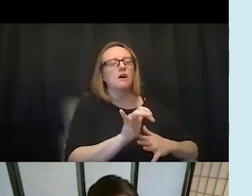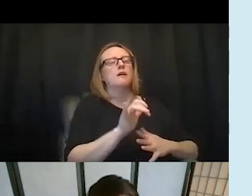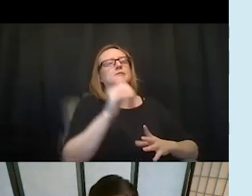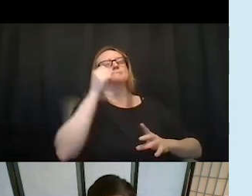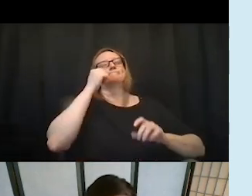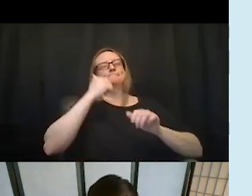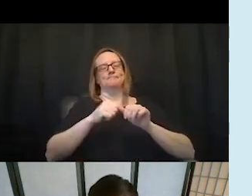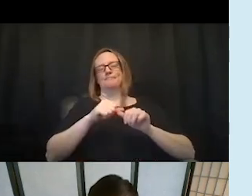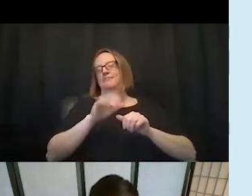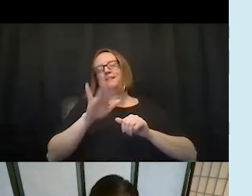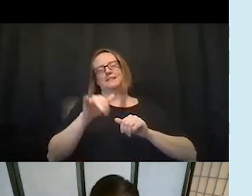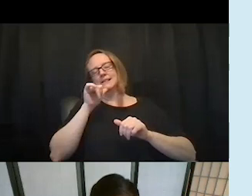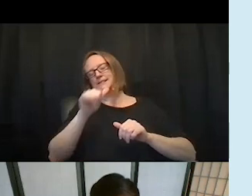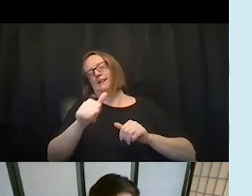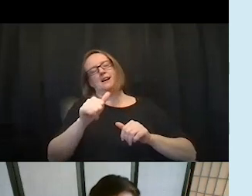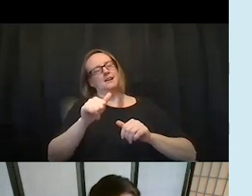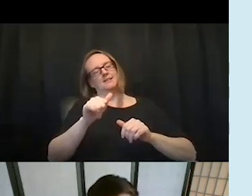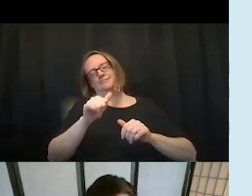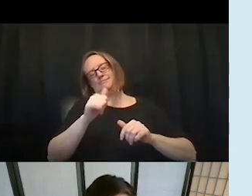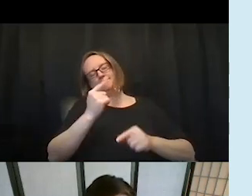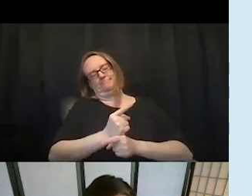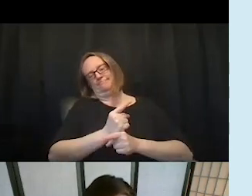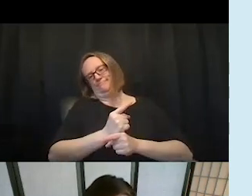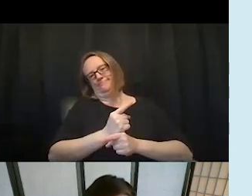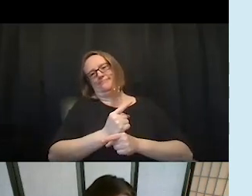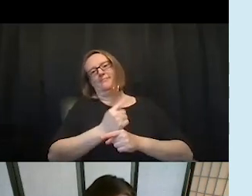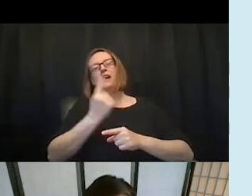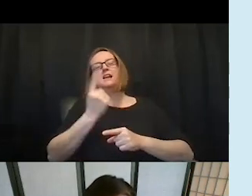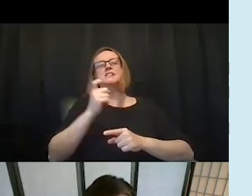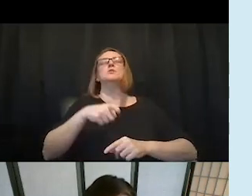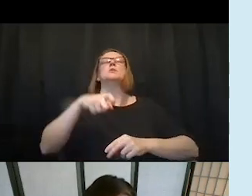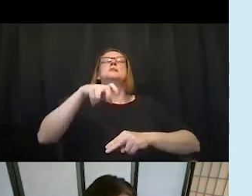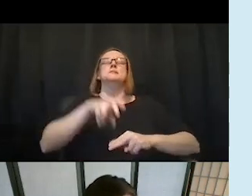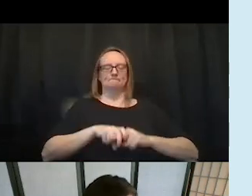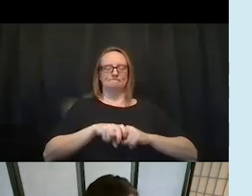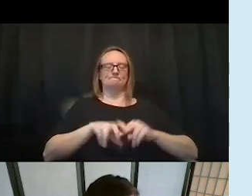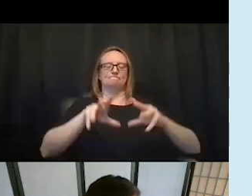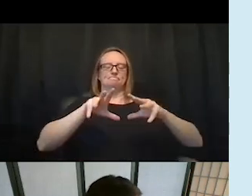um all I need to do is feel it and it's a really powerful um a powerful realization to have.